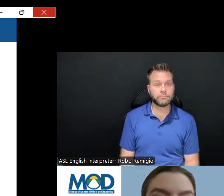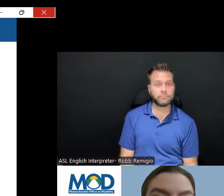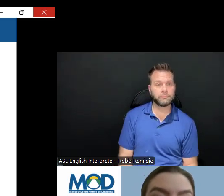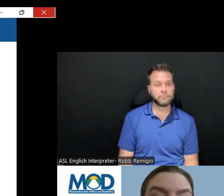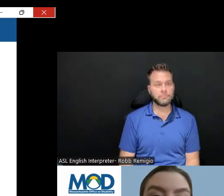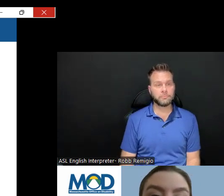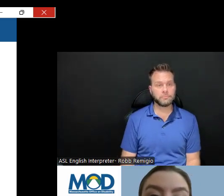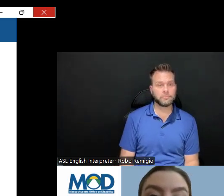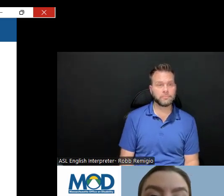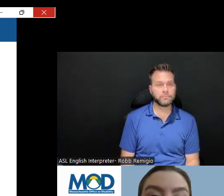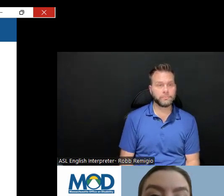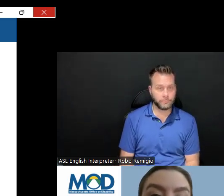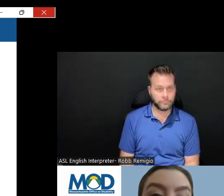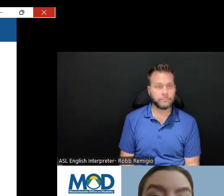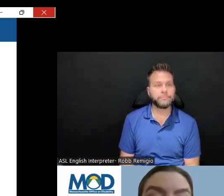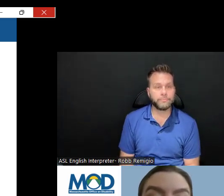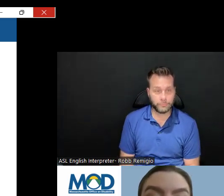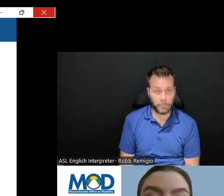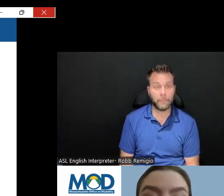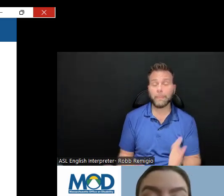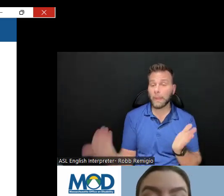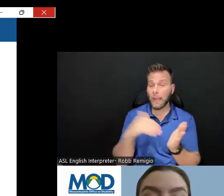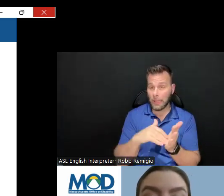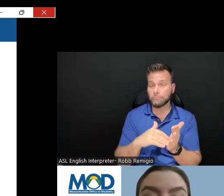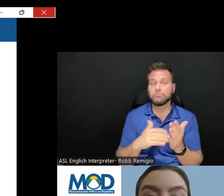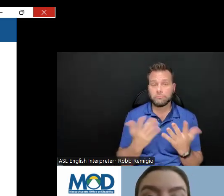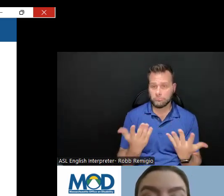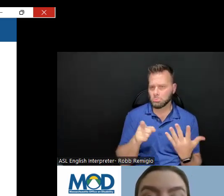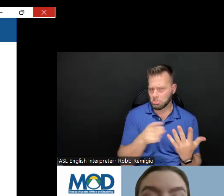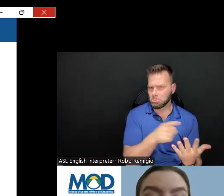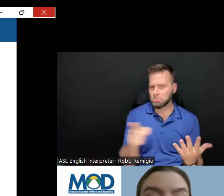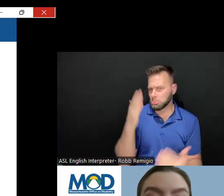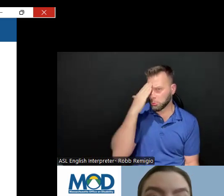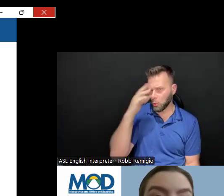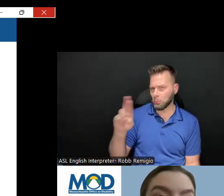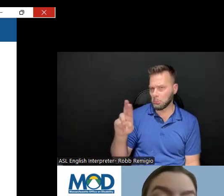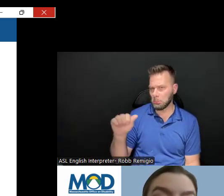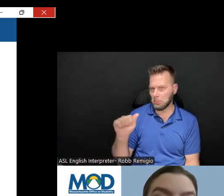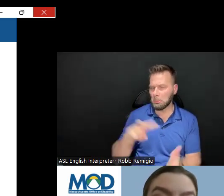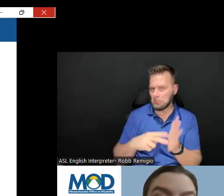So, again, you all are likely familiar with reasonable